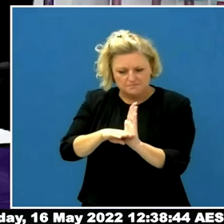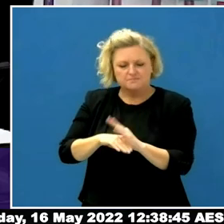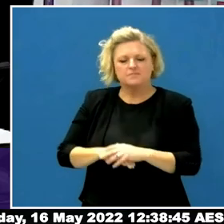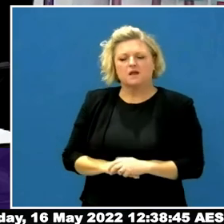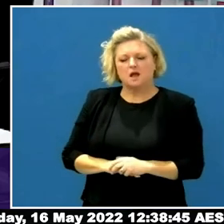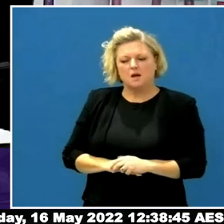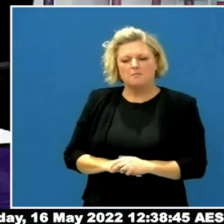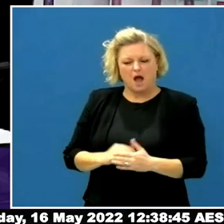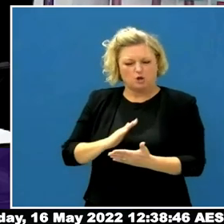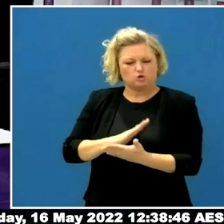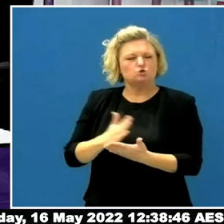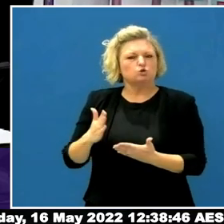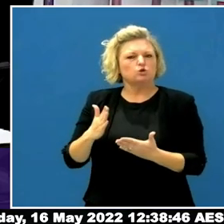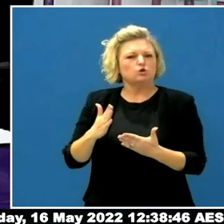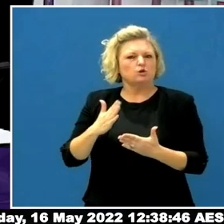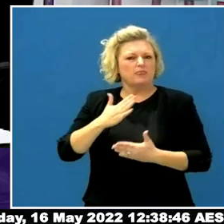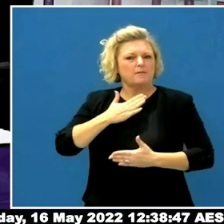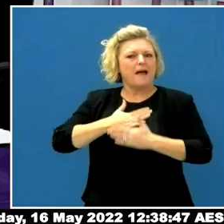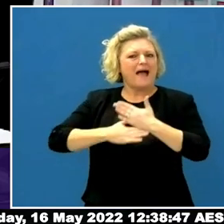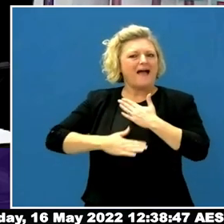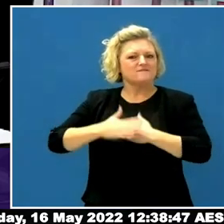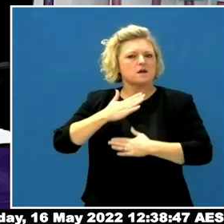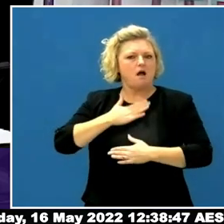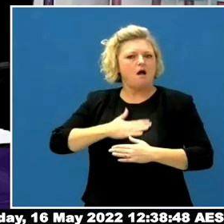behaviour may well have continued - Yes. CHAIR: - over a period of time.